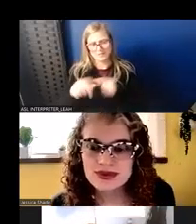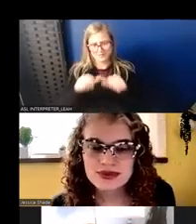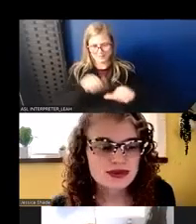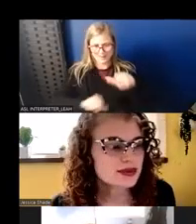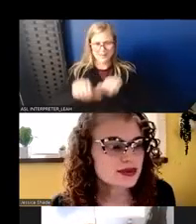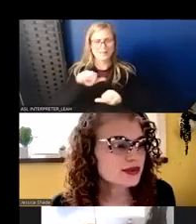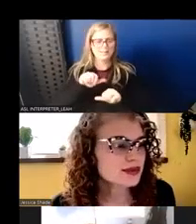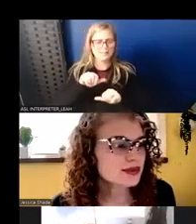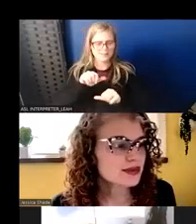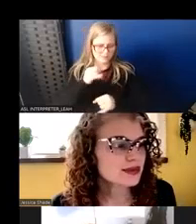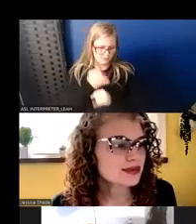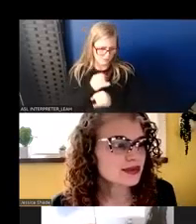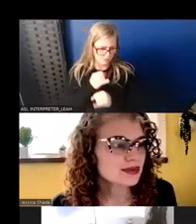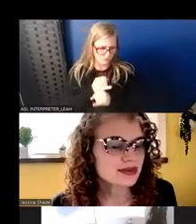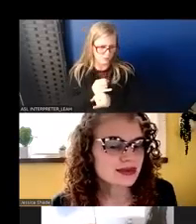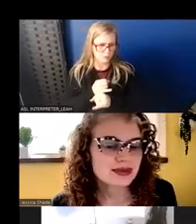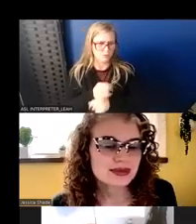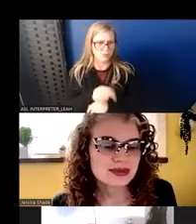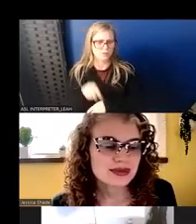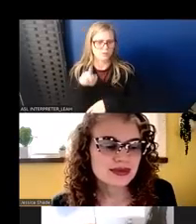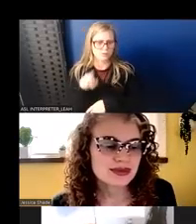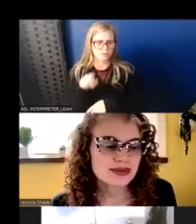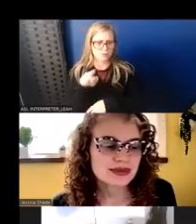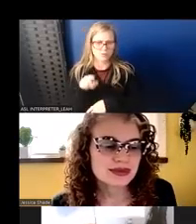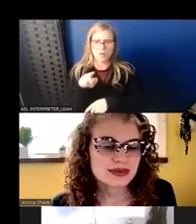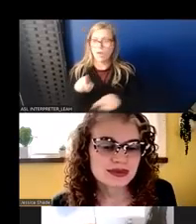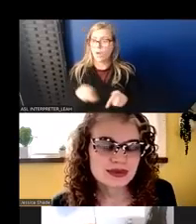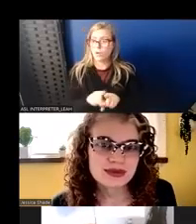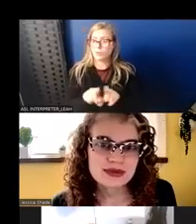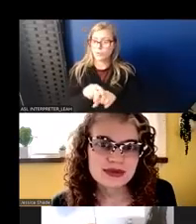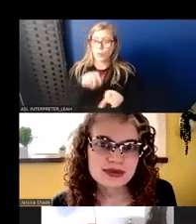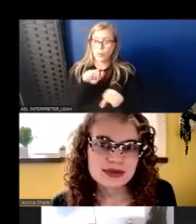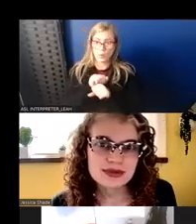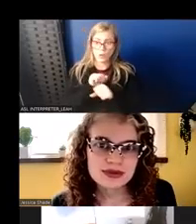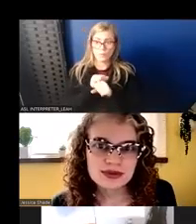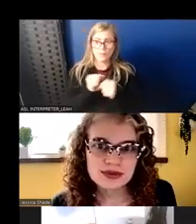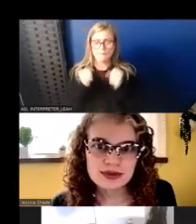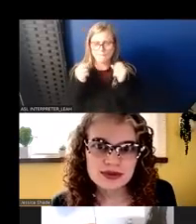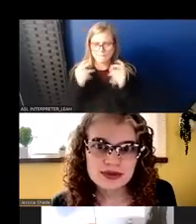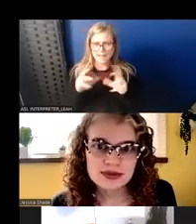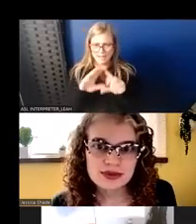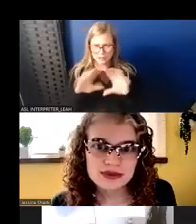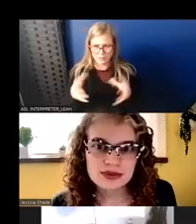We also work with many groups across the country.